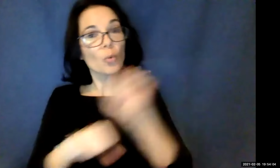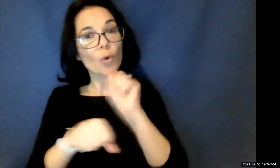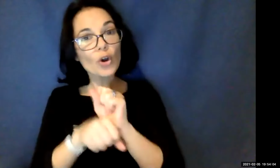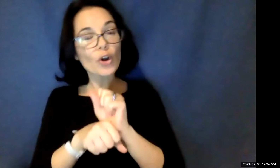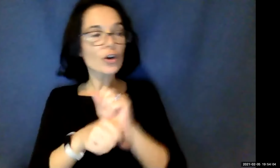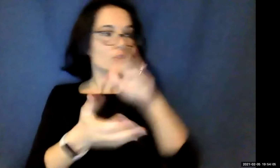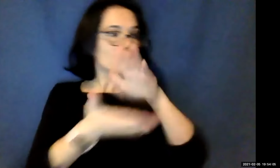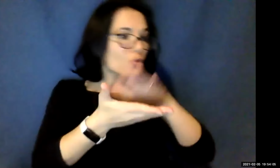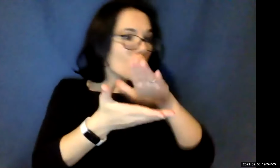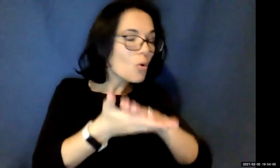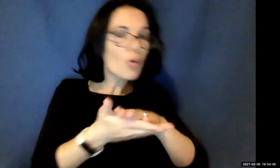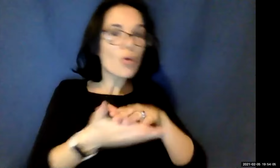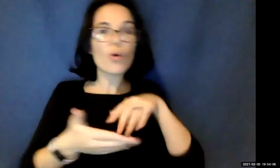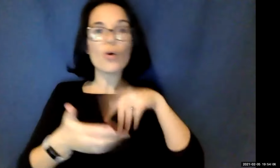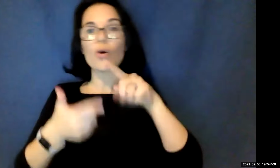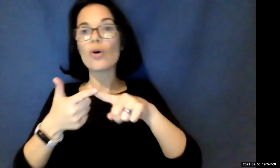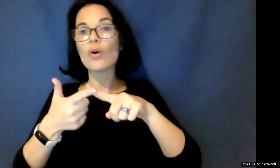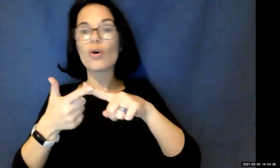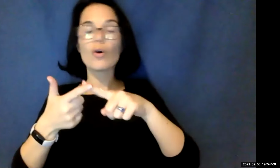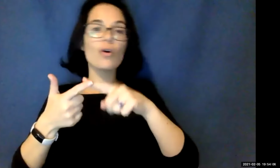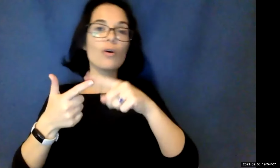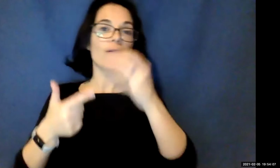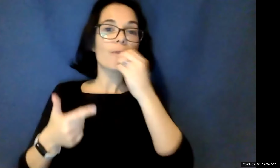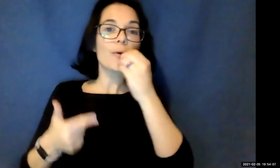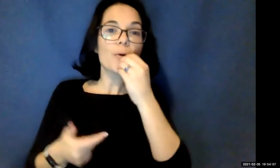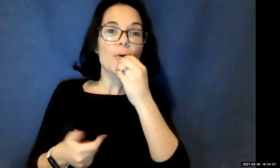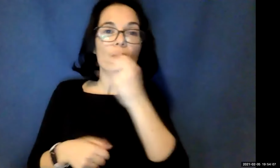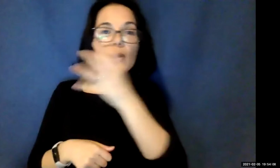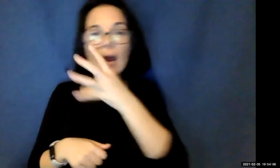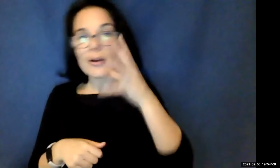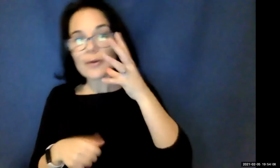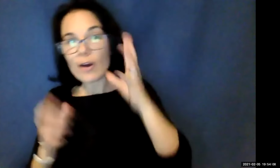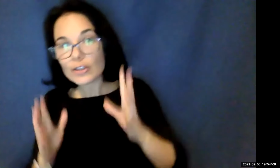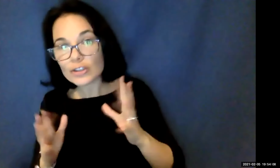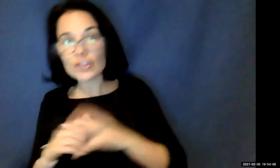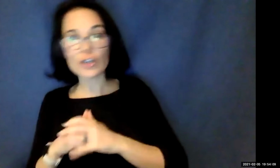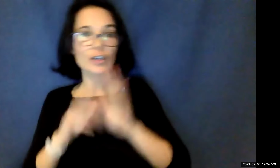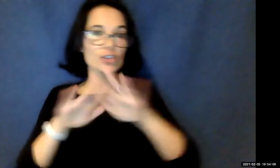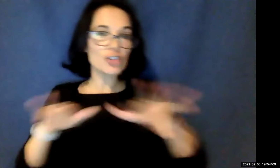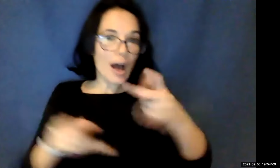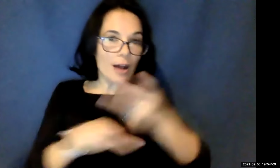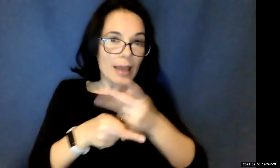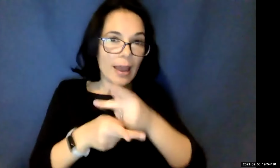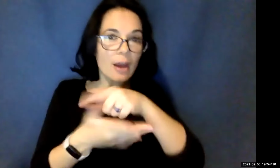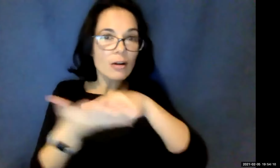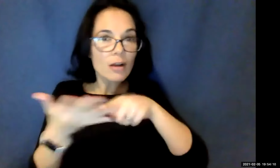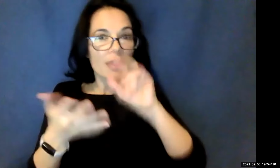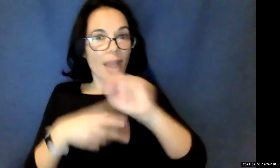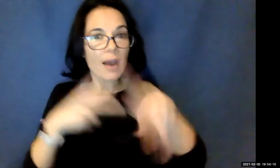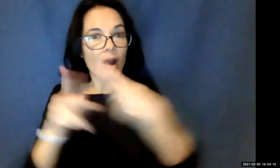you’re a restaurant worker, food and agriculture, if you’re a childcare worker, then you will be eligible then, right.